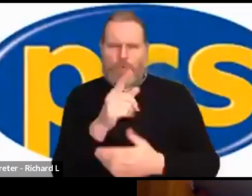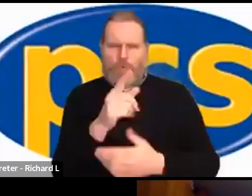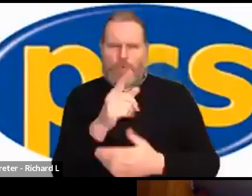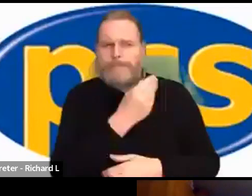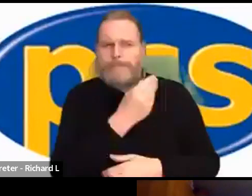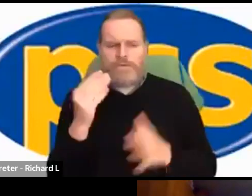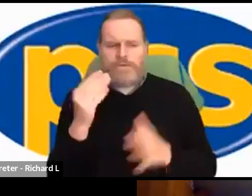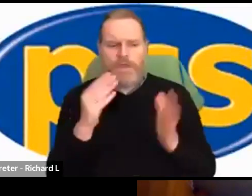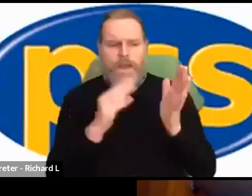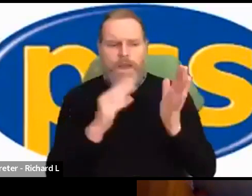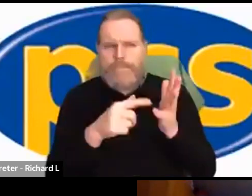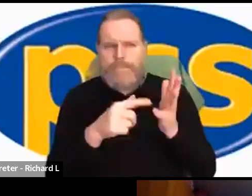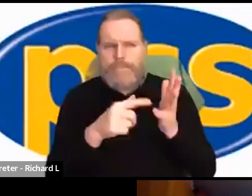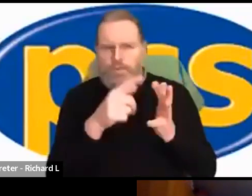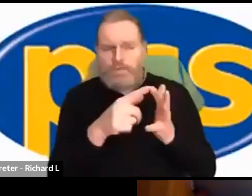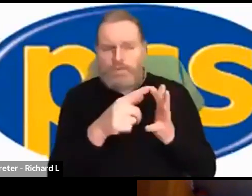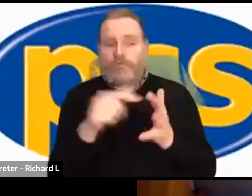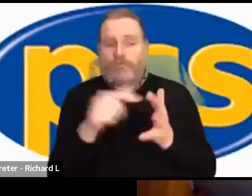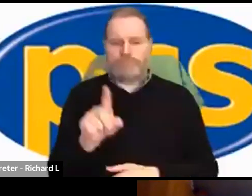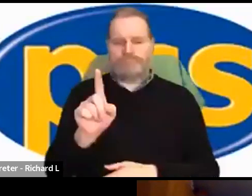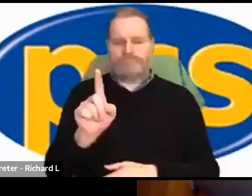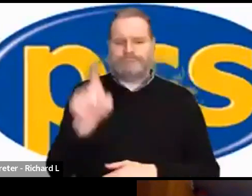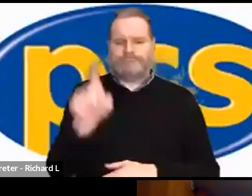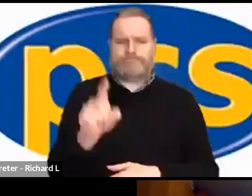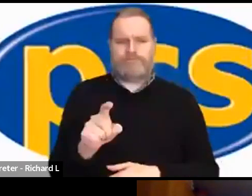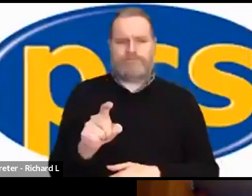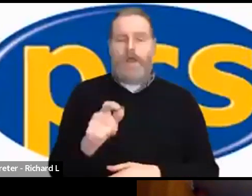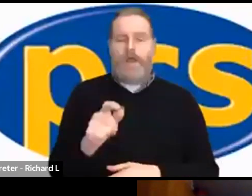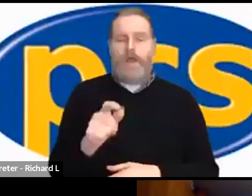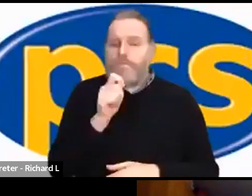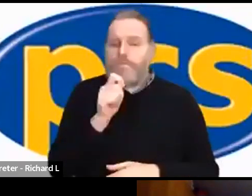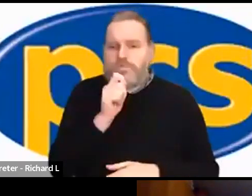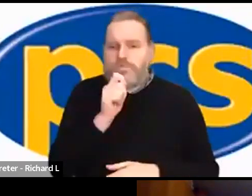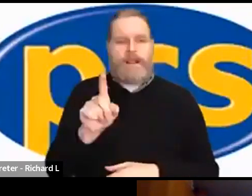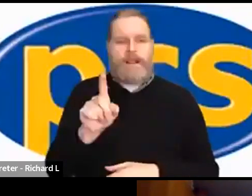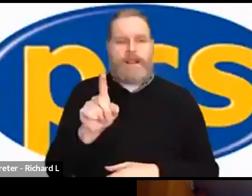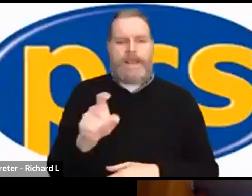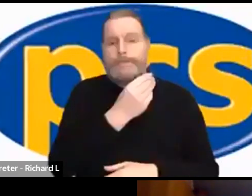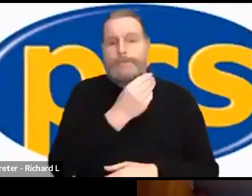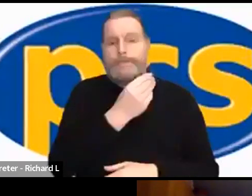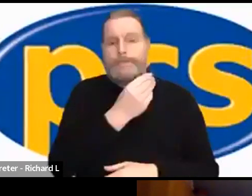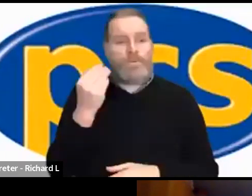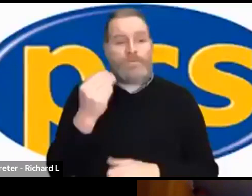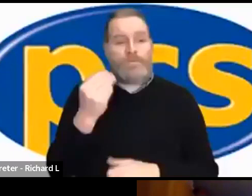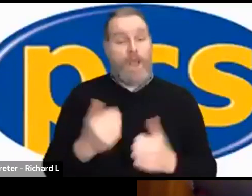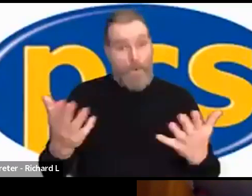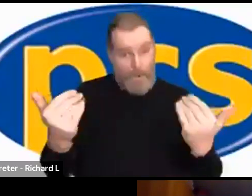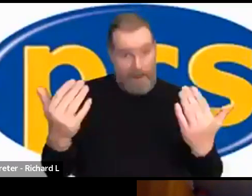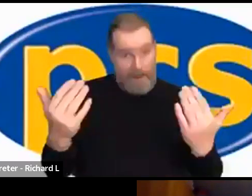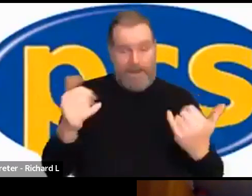I'm not sure if somebody is n't muted who needs to muted who needs to be, because there's a bit background noise But just first of all, can I